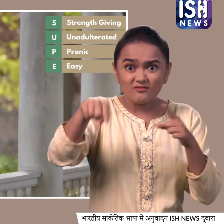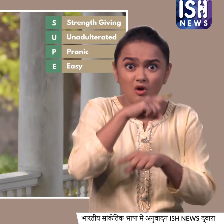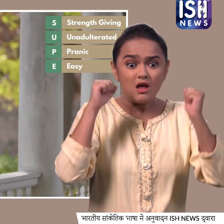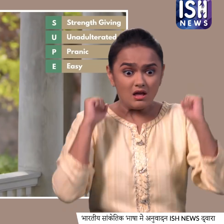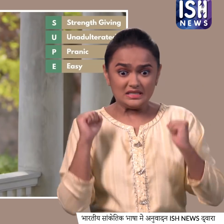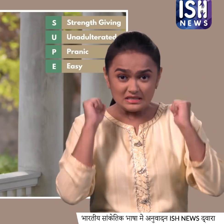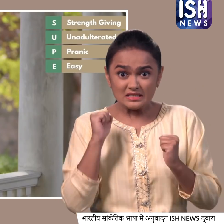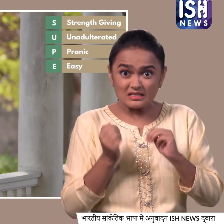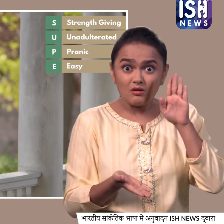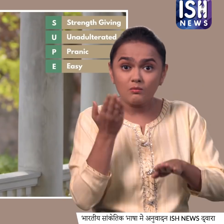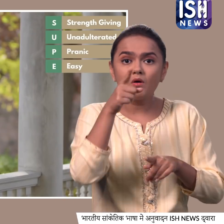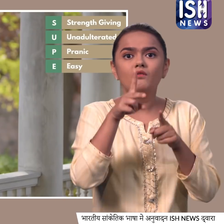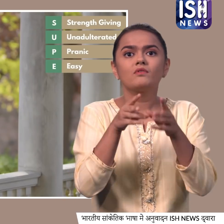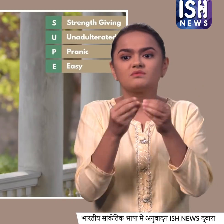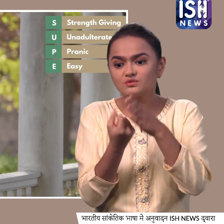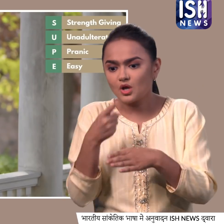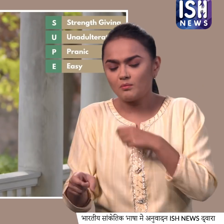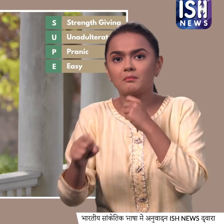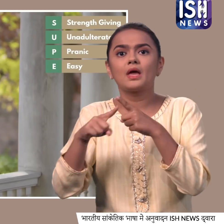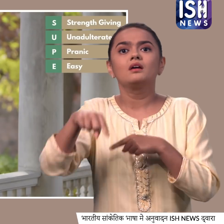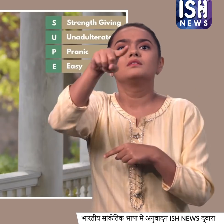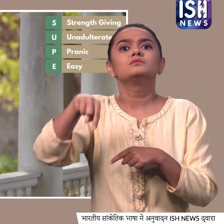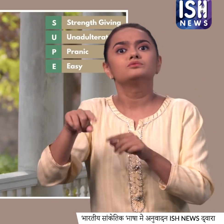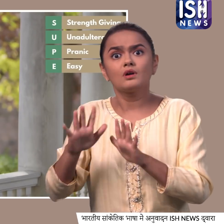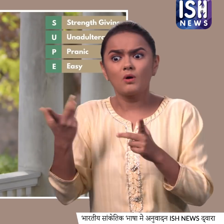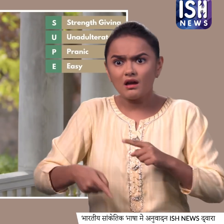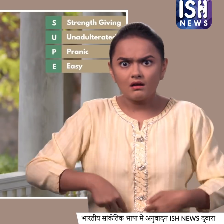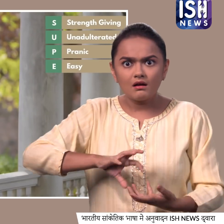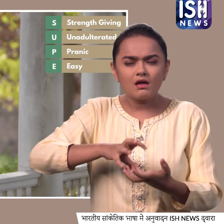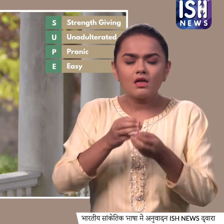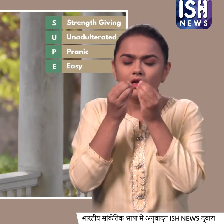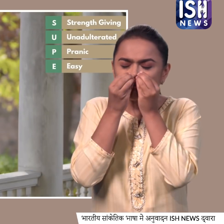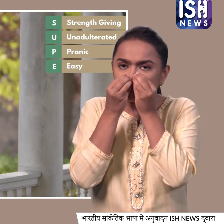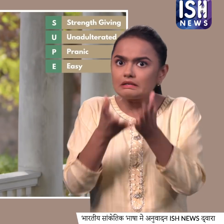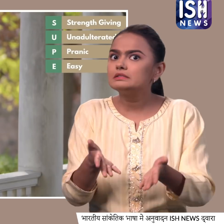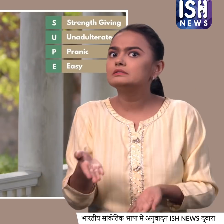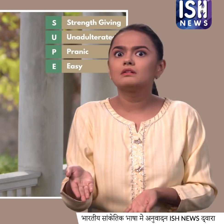then vegetable sprouts are more suited for your lifestyle they are really easy to digest